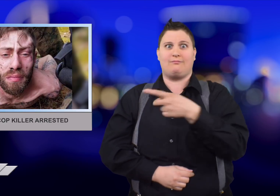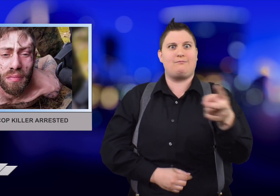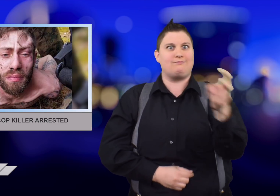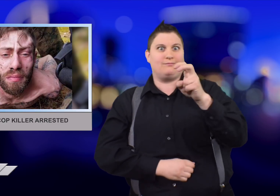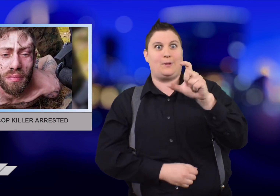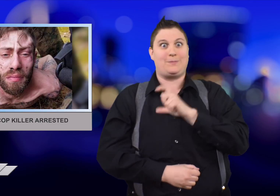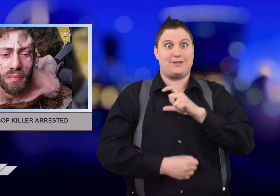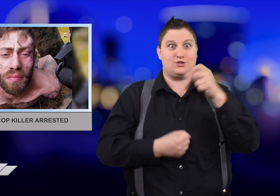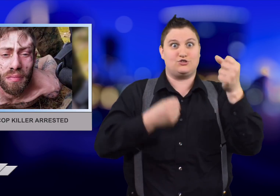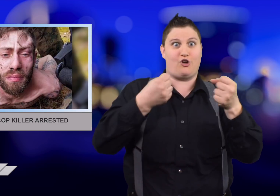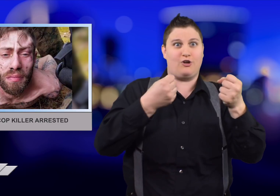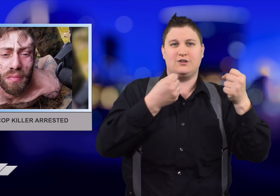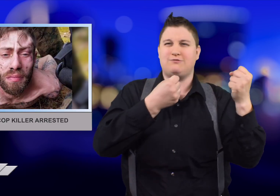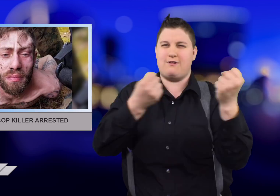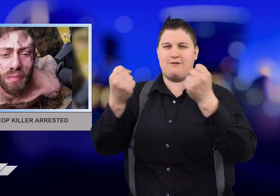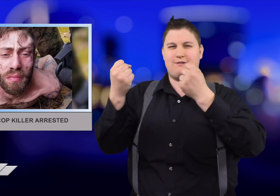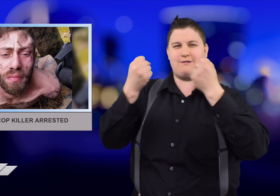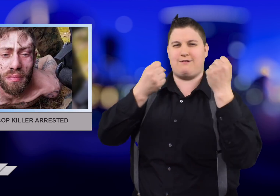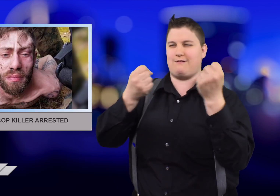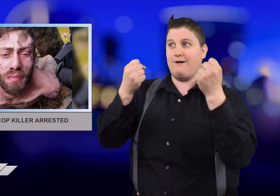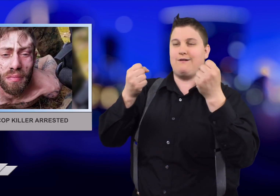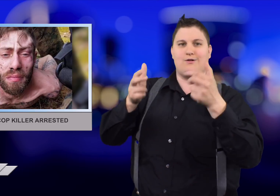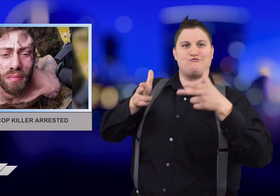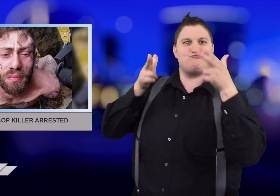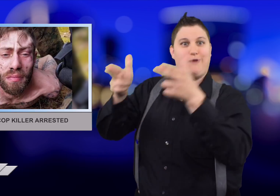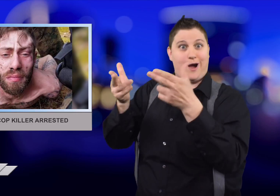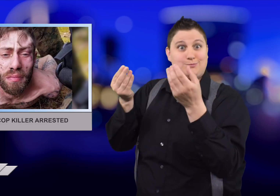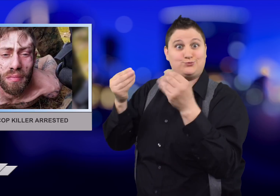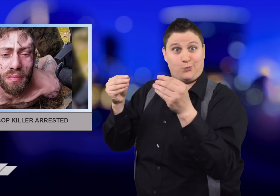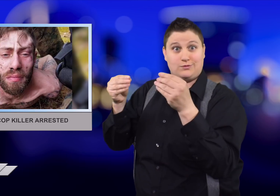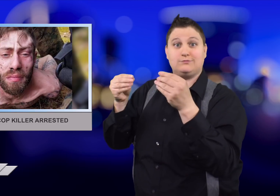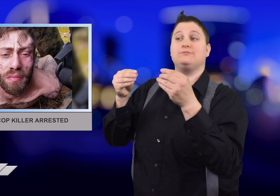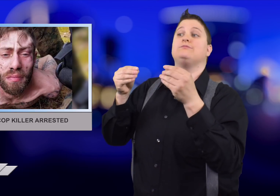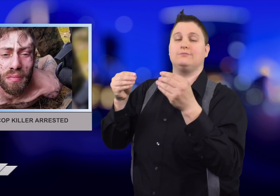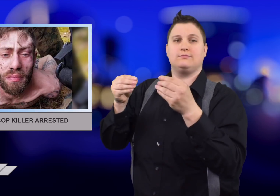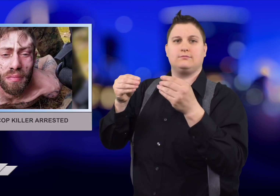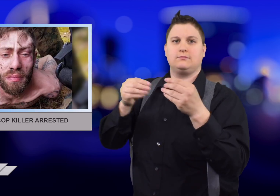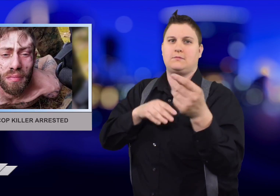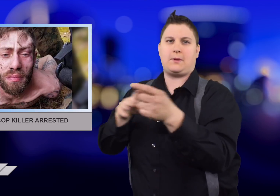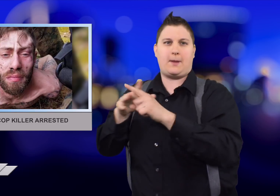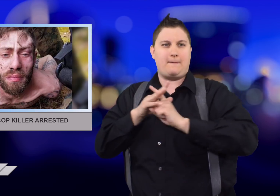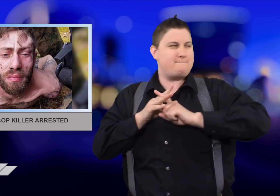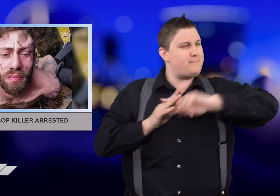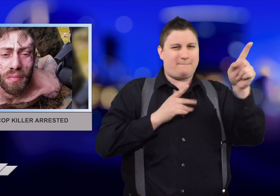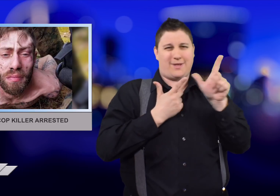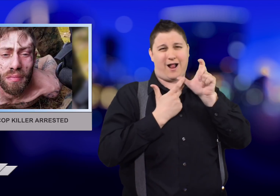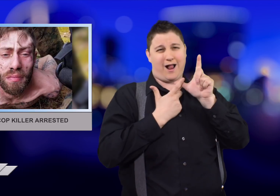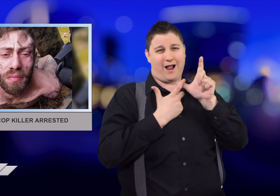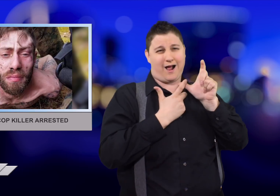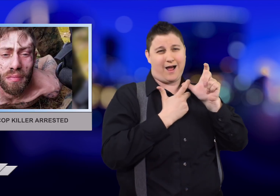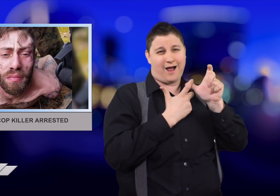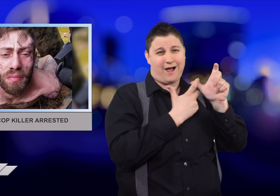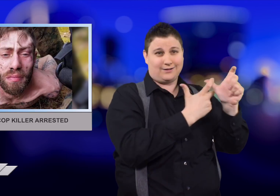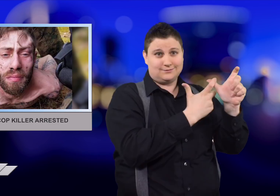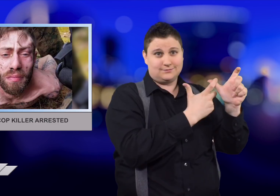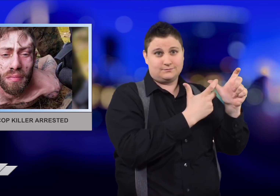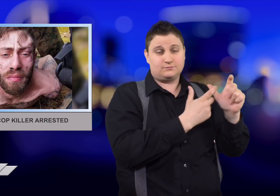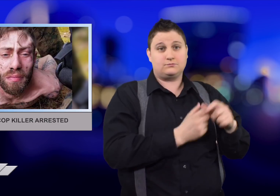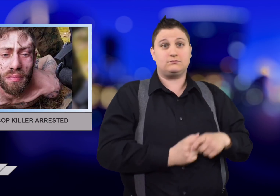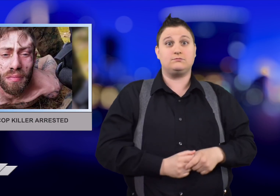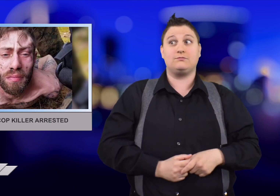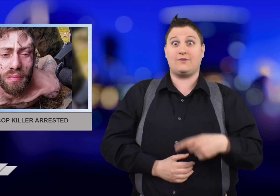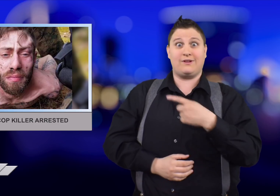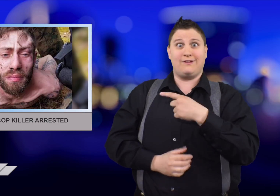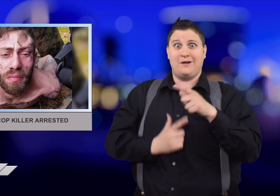his police cruiser and robbing a store before fleeing on foot.